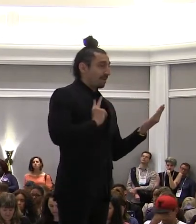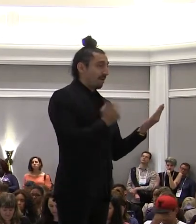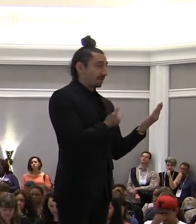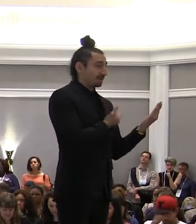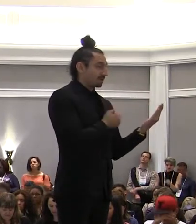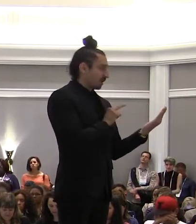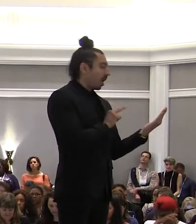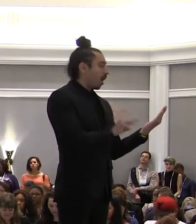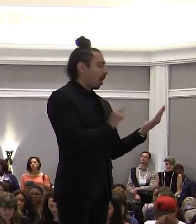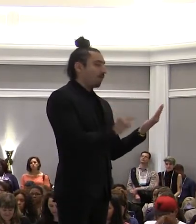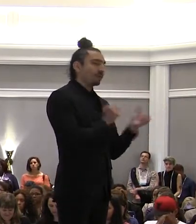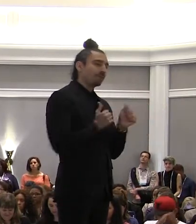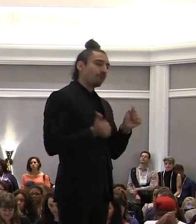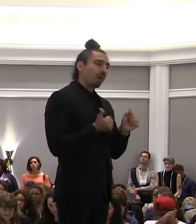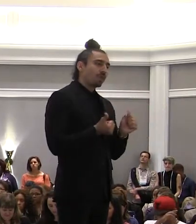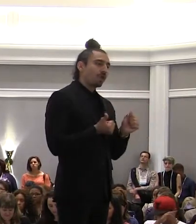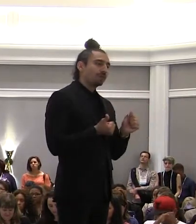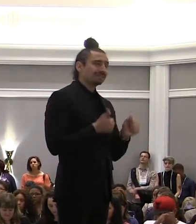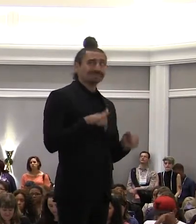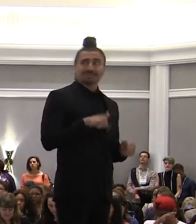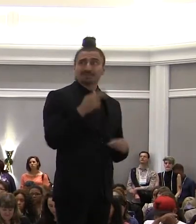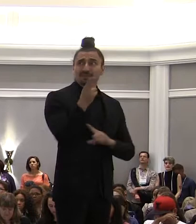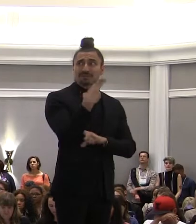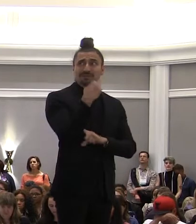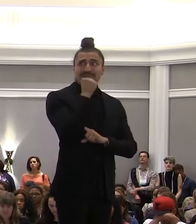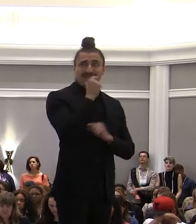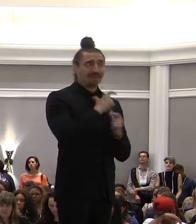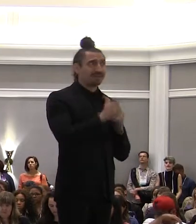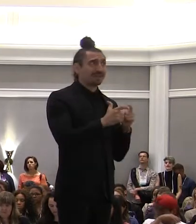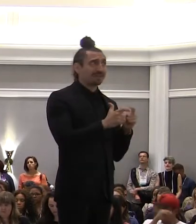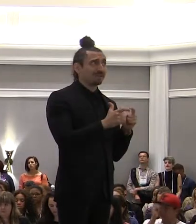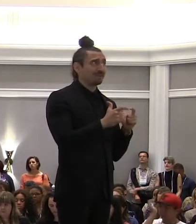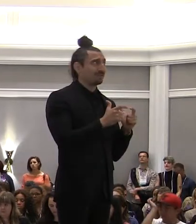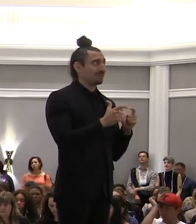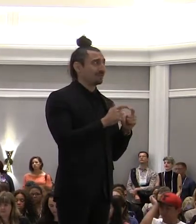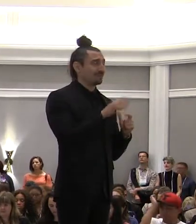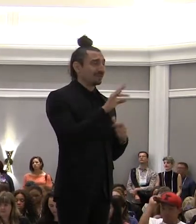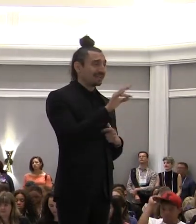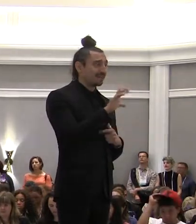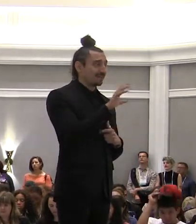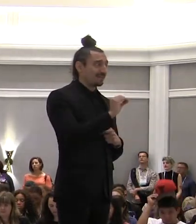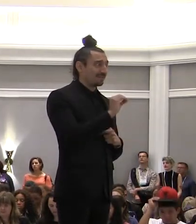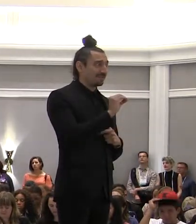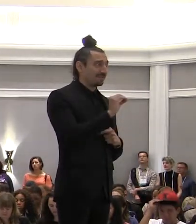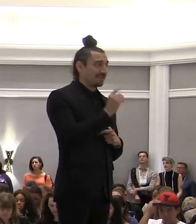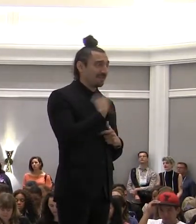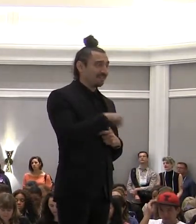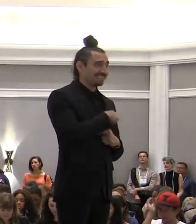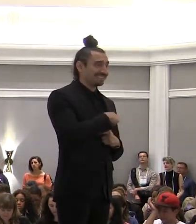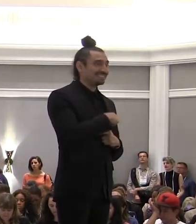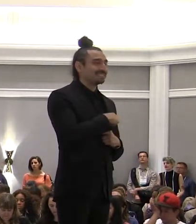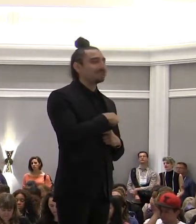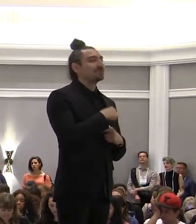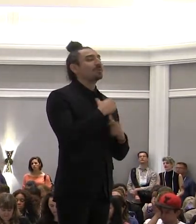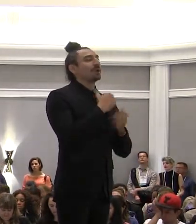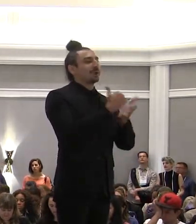This hotel is maybe not quite big enough to hold 950 of us, so it's helpful for us to get a gauge of how many people are attending session,